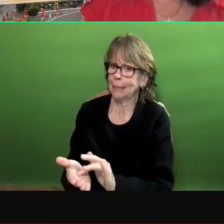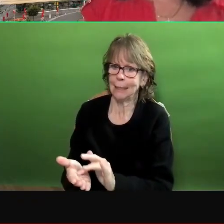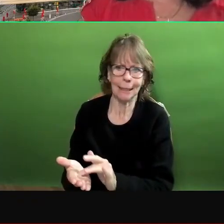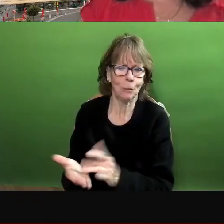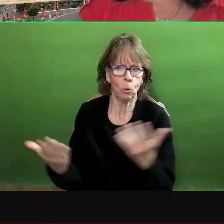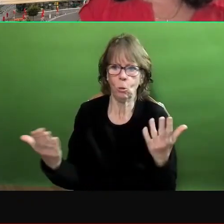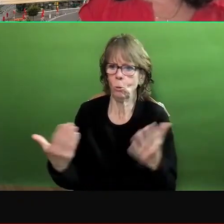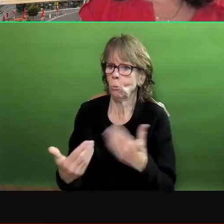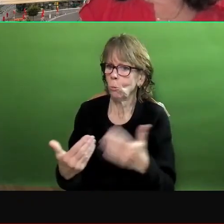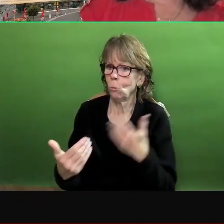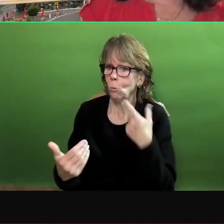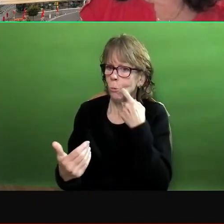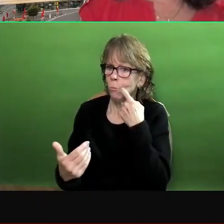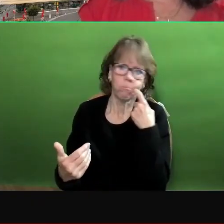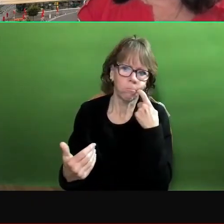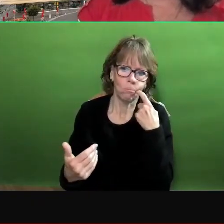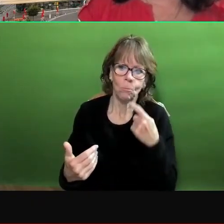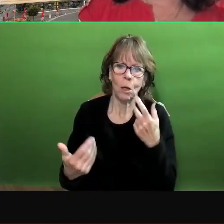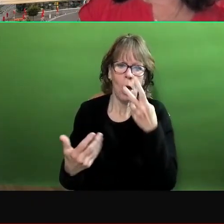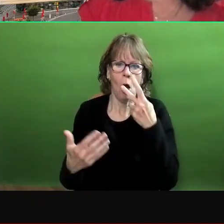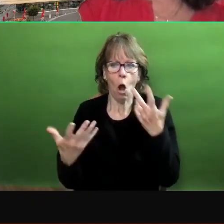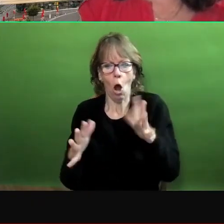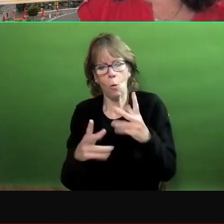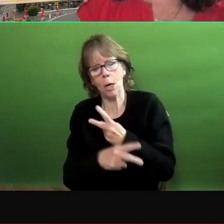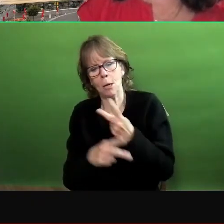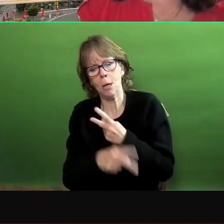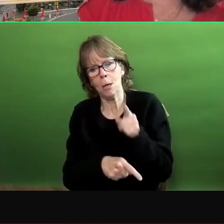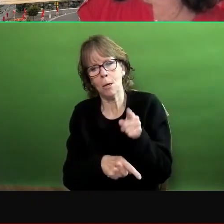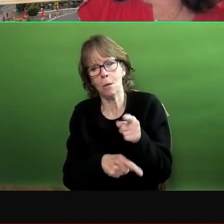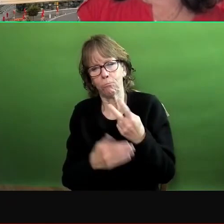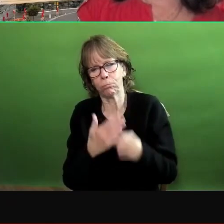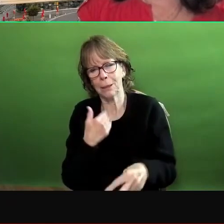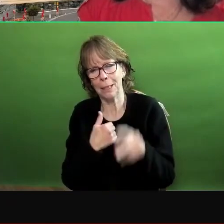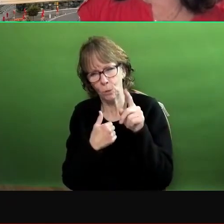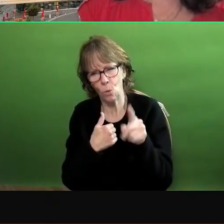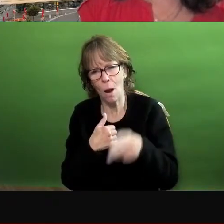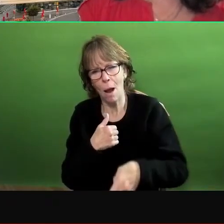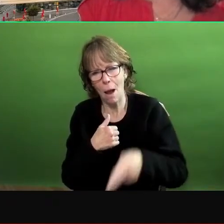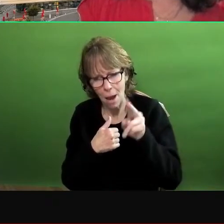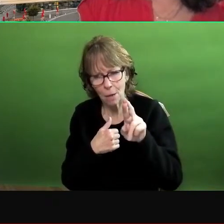their algorithms are predicting them as high risk for opioid addictions.